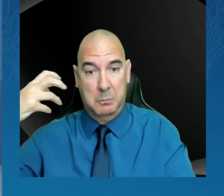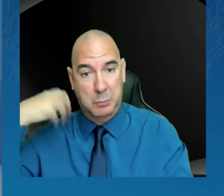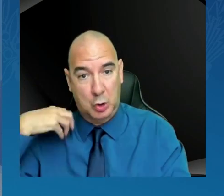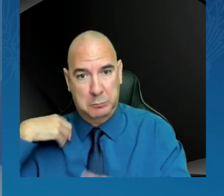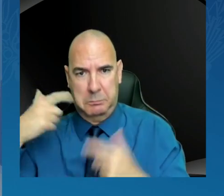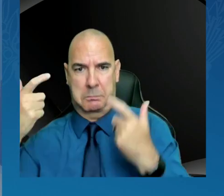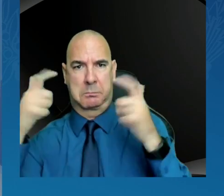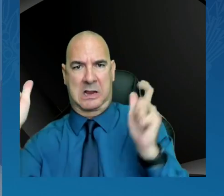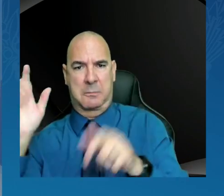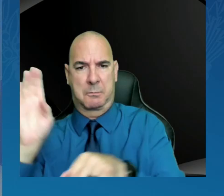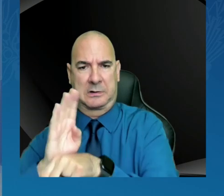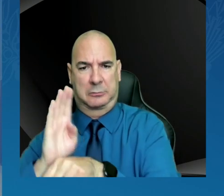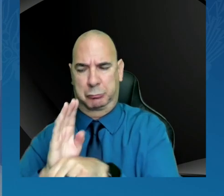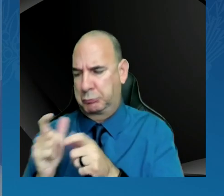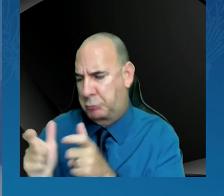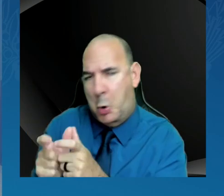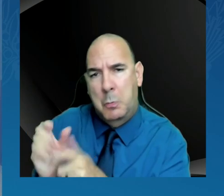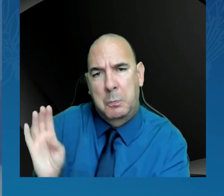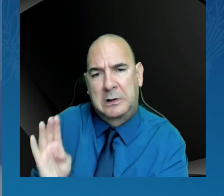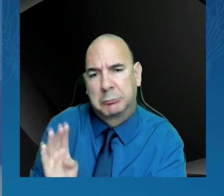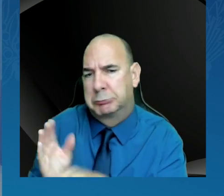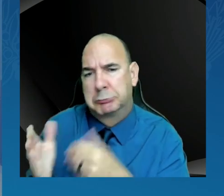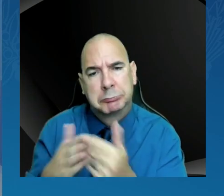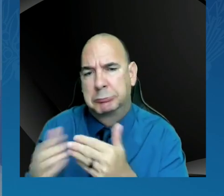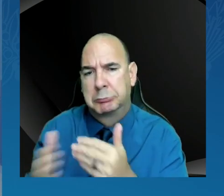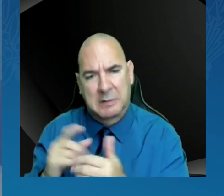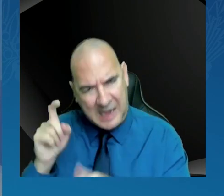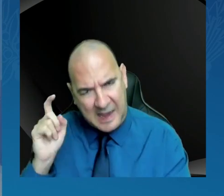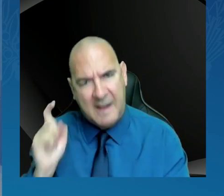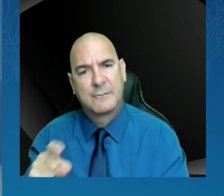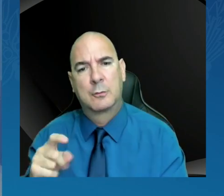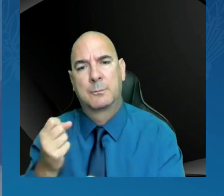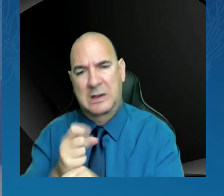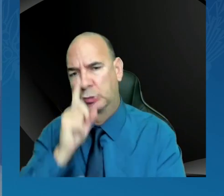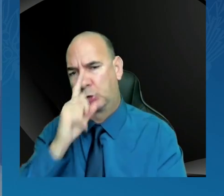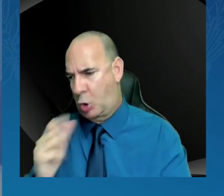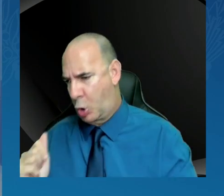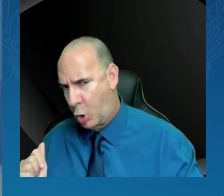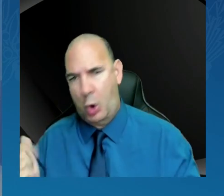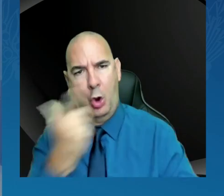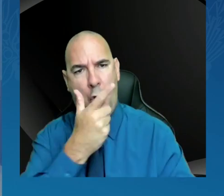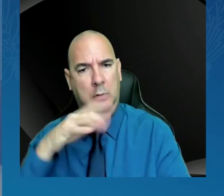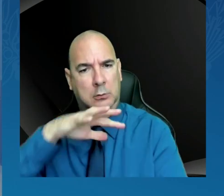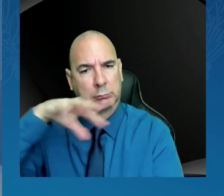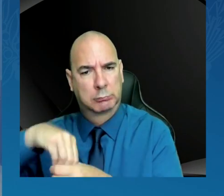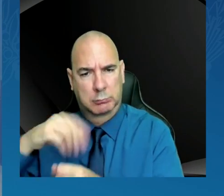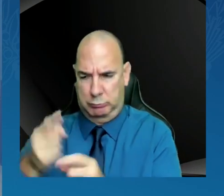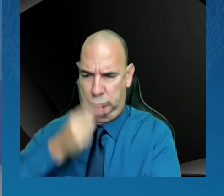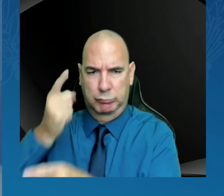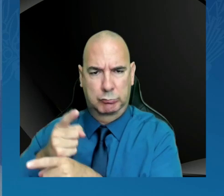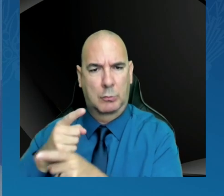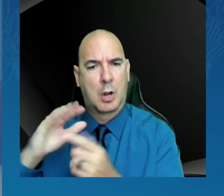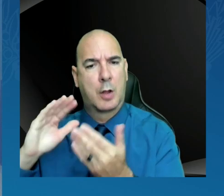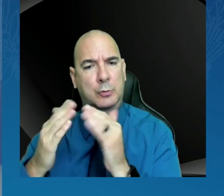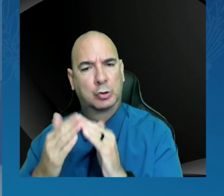So we're working with them unions, community colleges, HBCU workforce experts, people on the ground